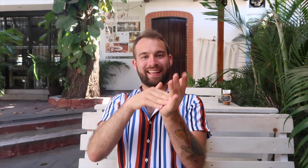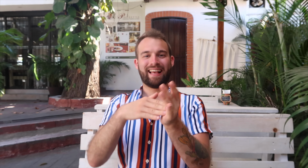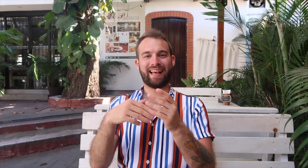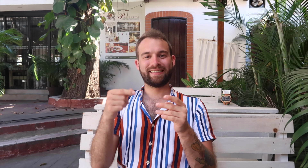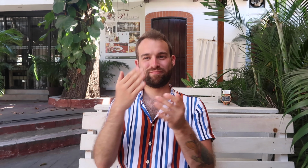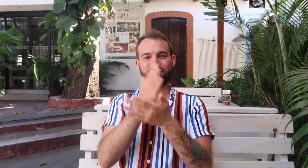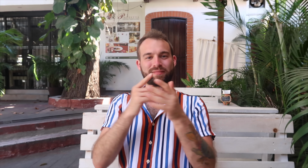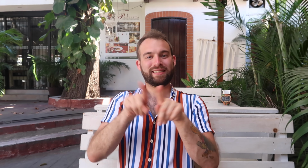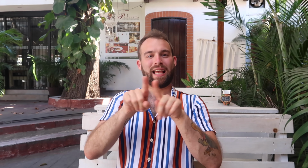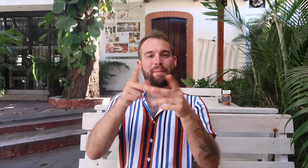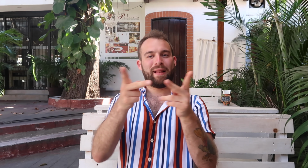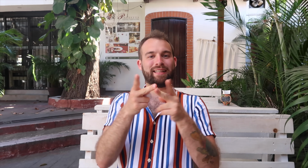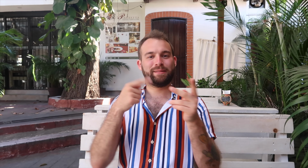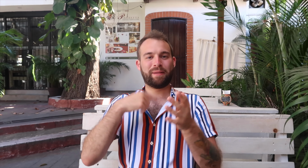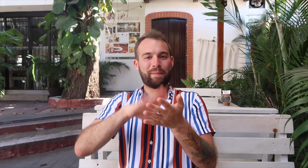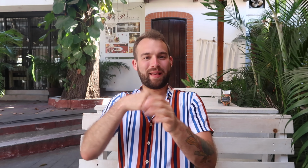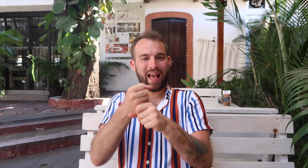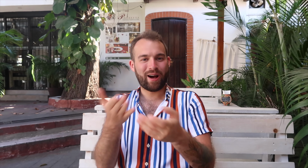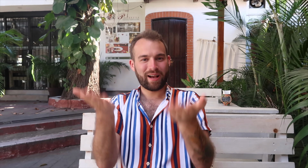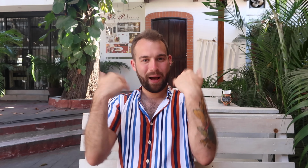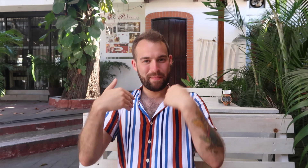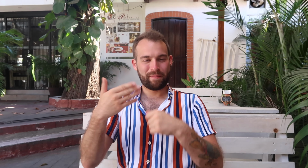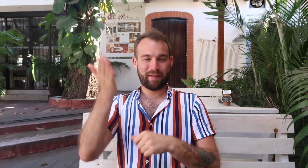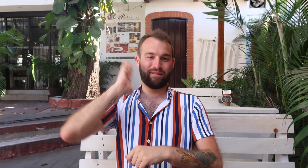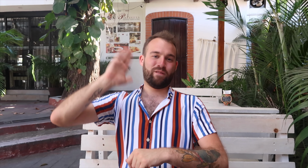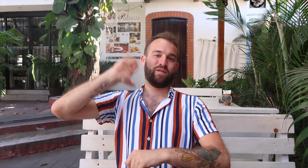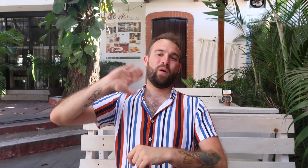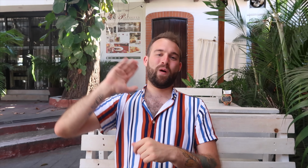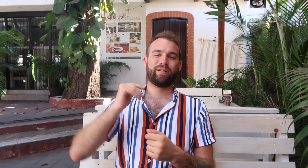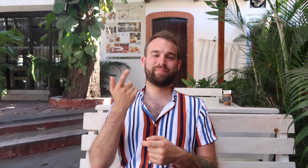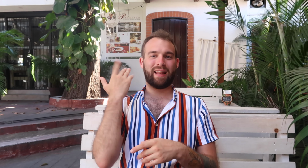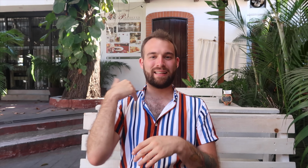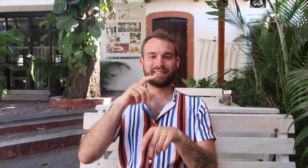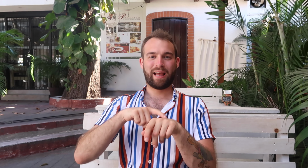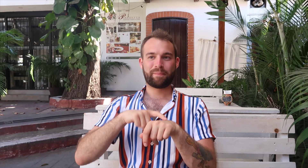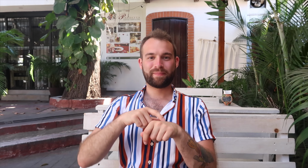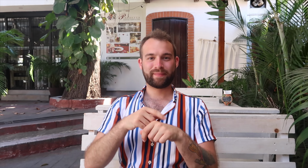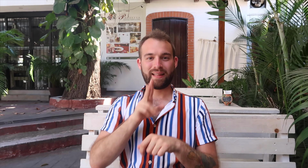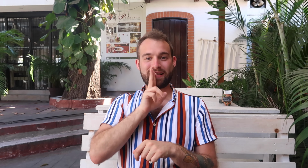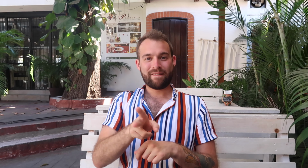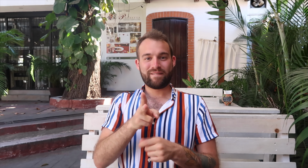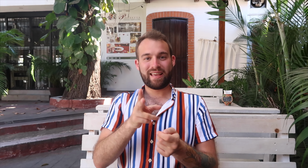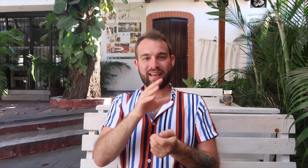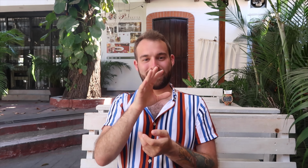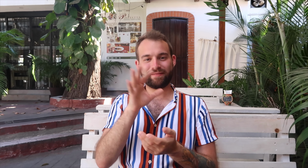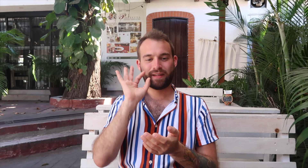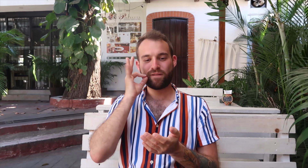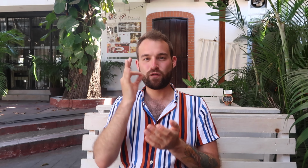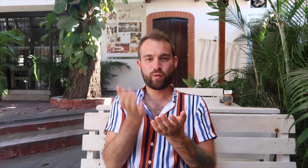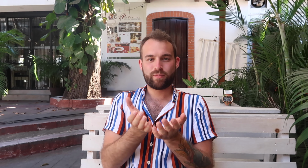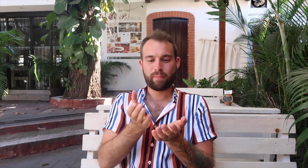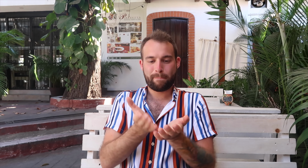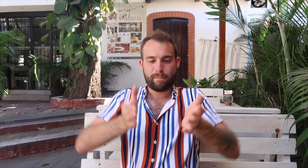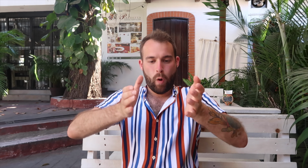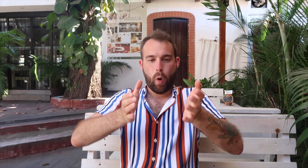It's the same place Miguel and I came to last time. It's a vegan fruit bowl place